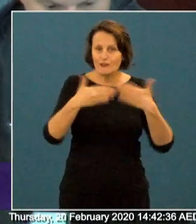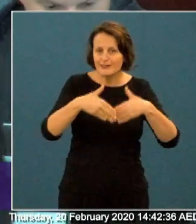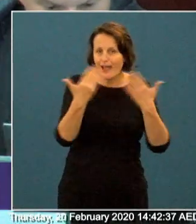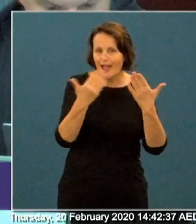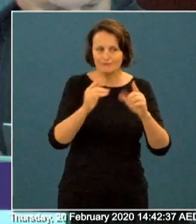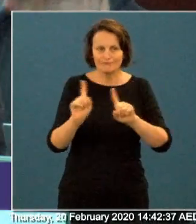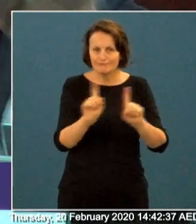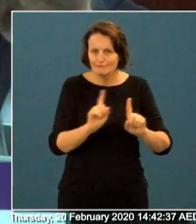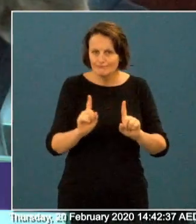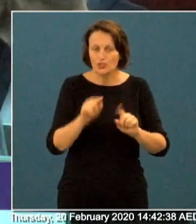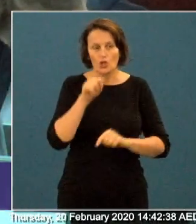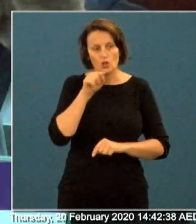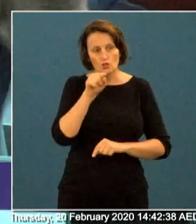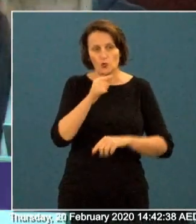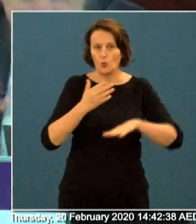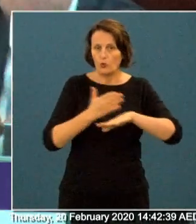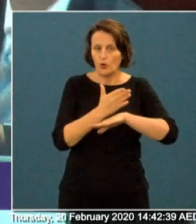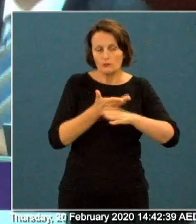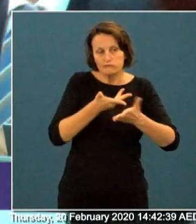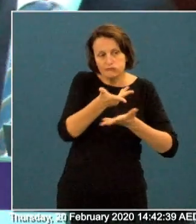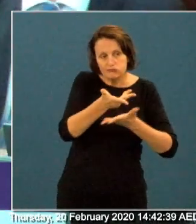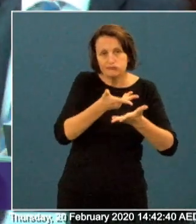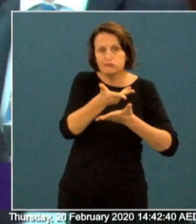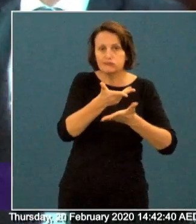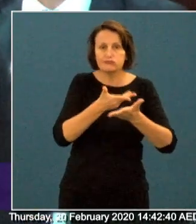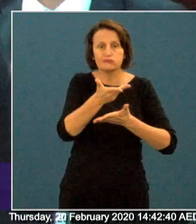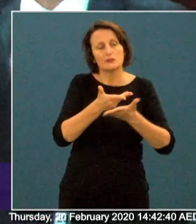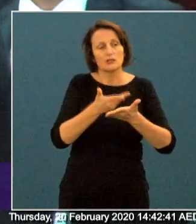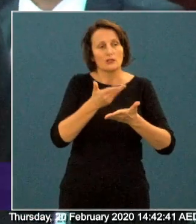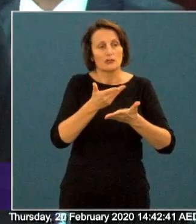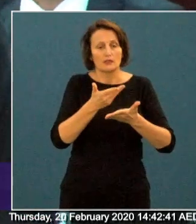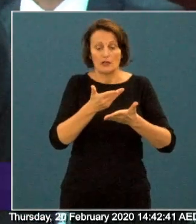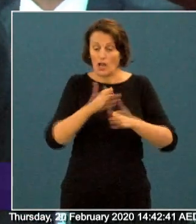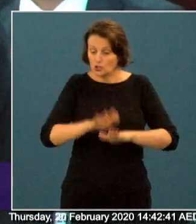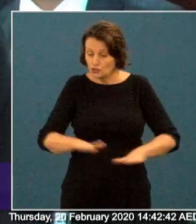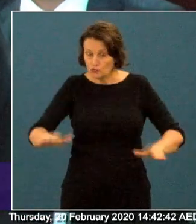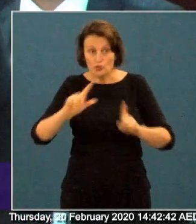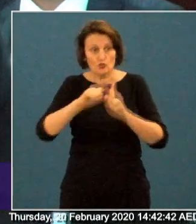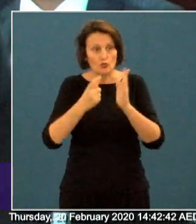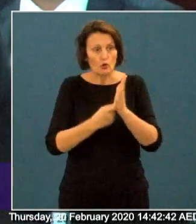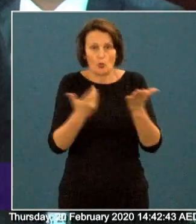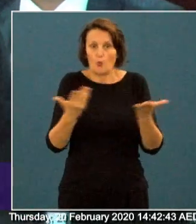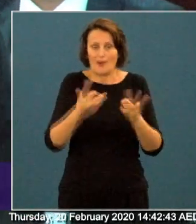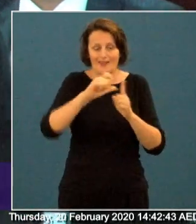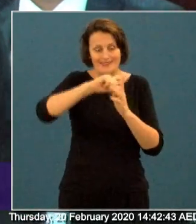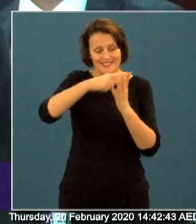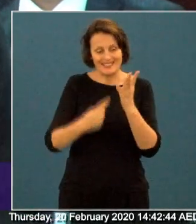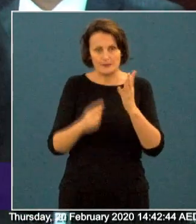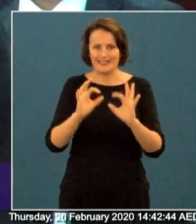You're a consultant developmental paediatrician at the Disability Specialist Unit.